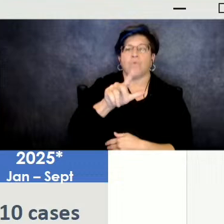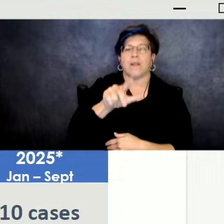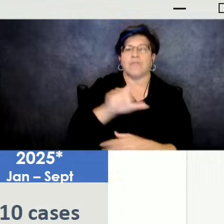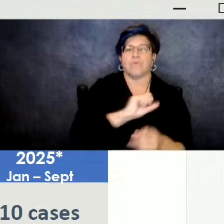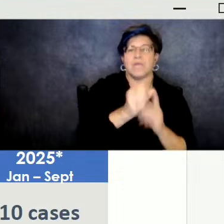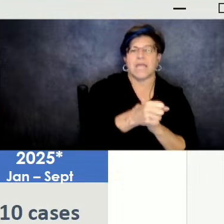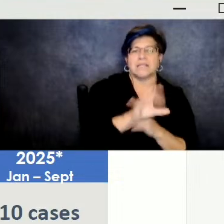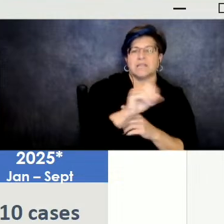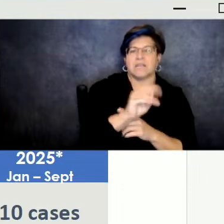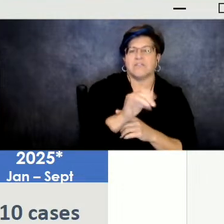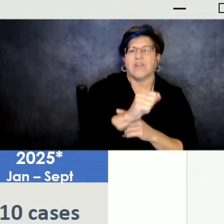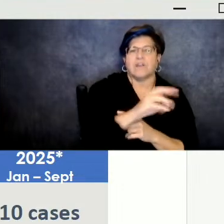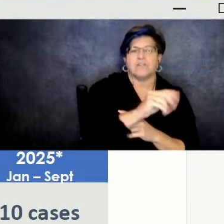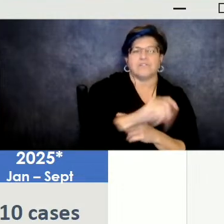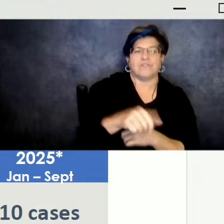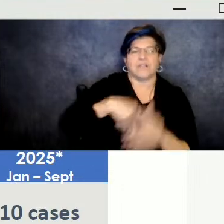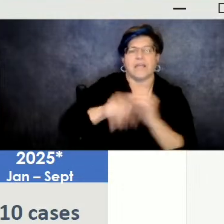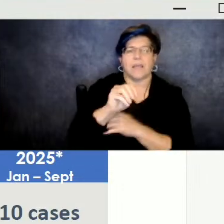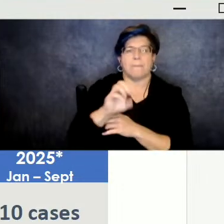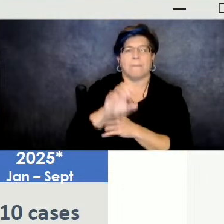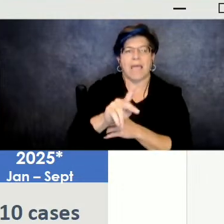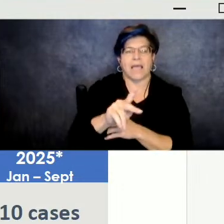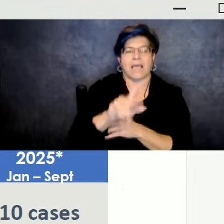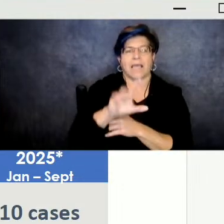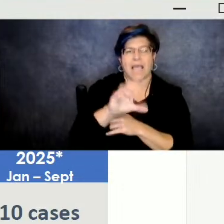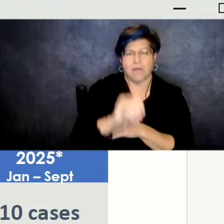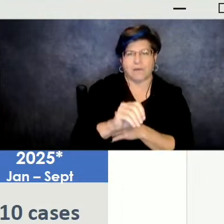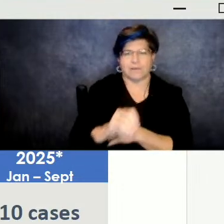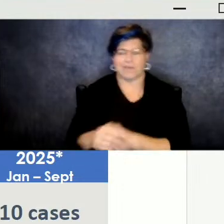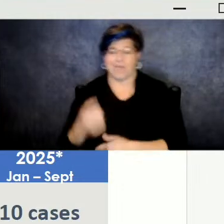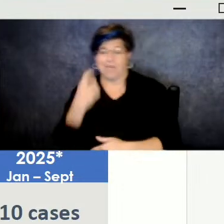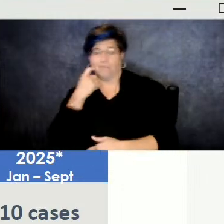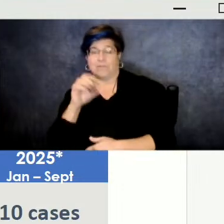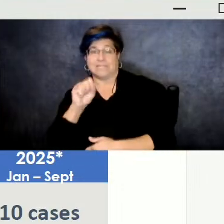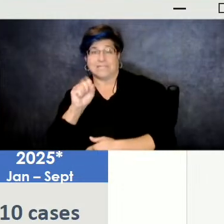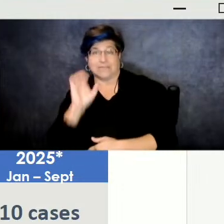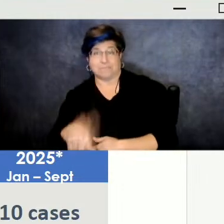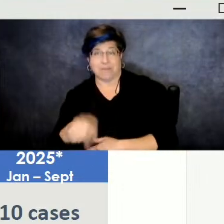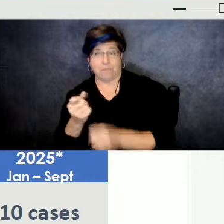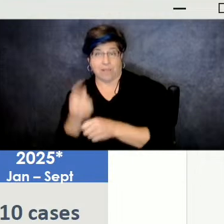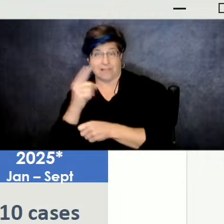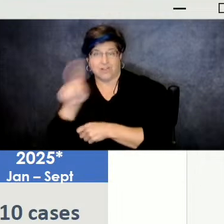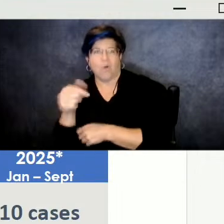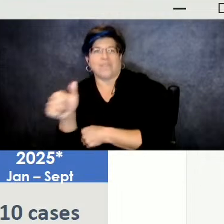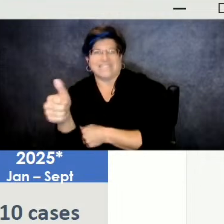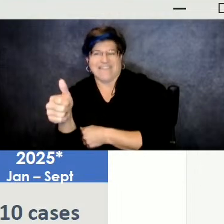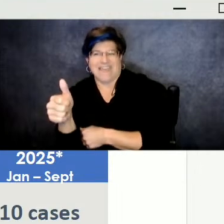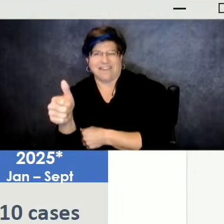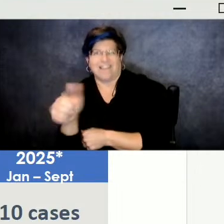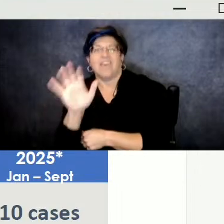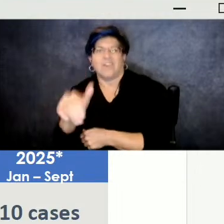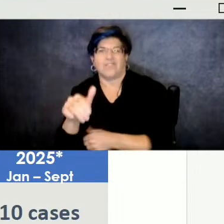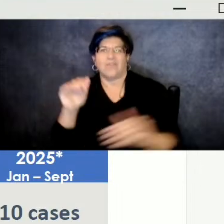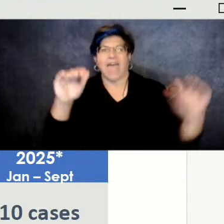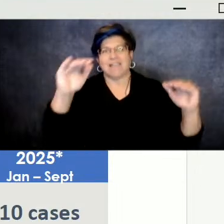SO IN 2024 WE HAD 23 CASES OF CONGENITAL SYPHILIS IN